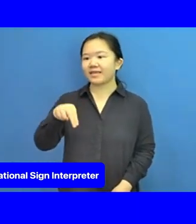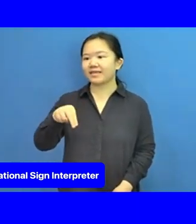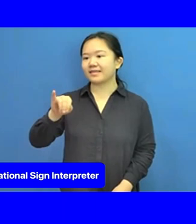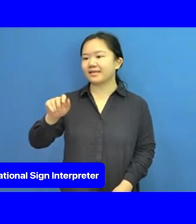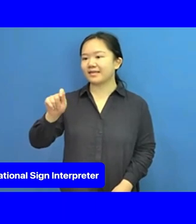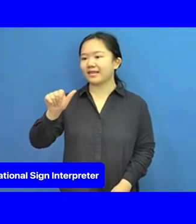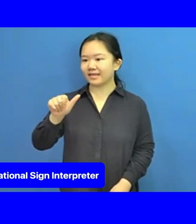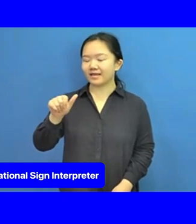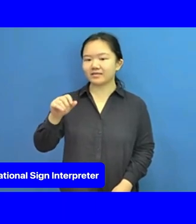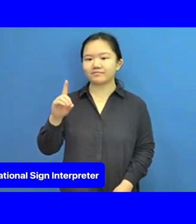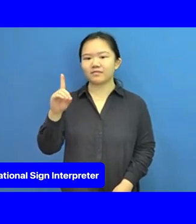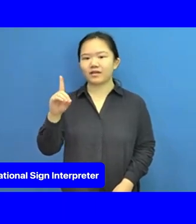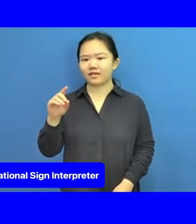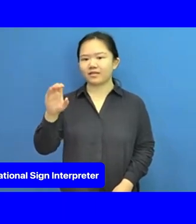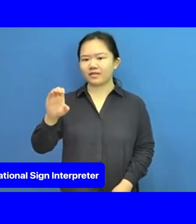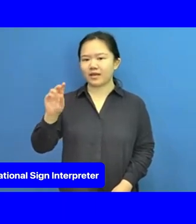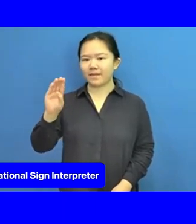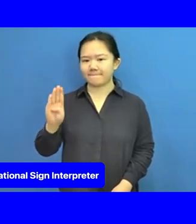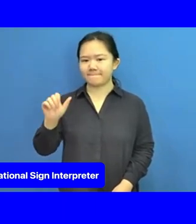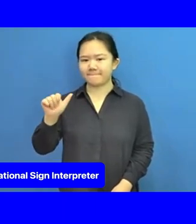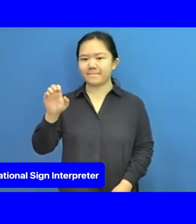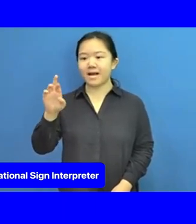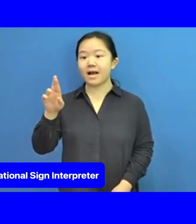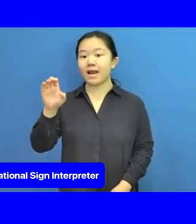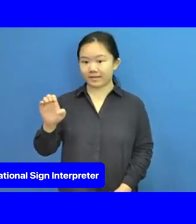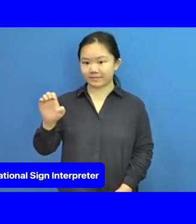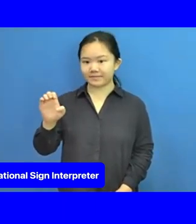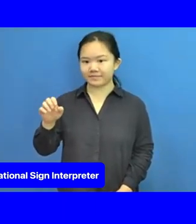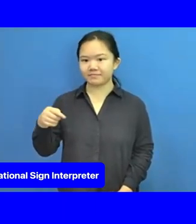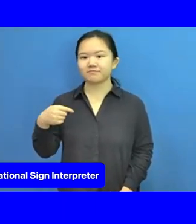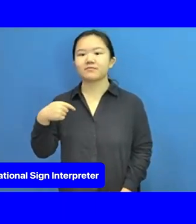and I hope you are a newcomer just like I am.